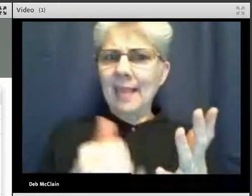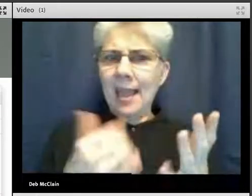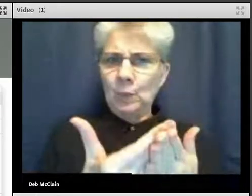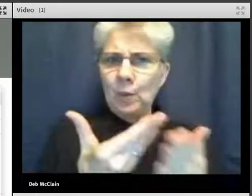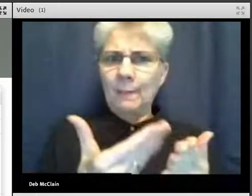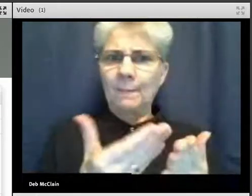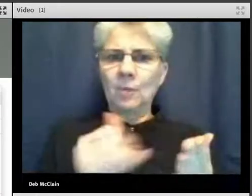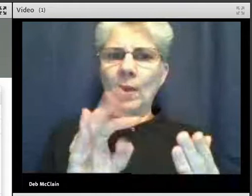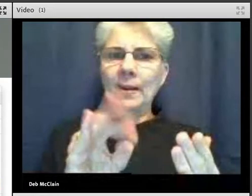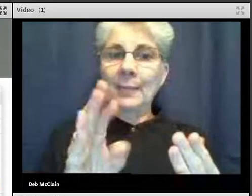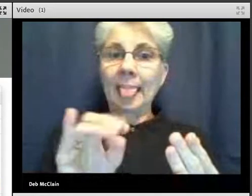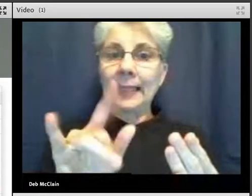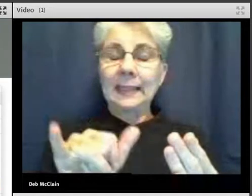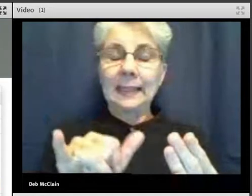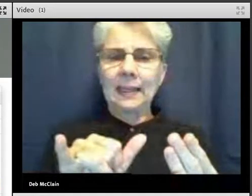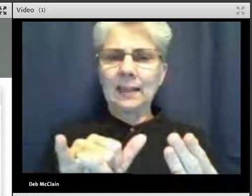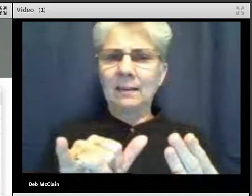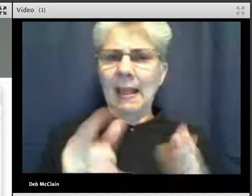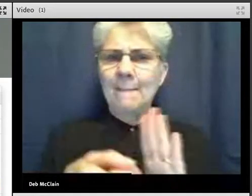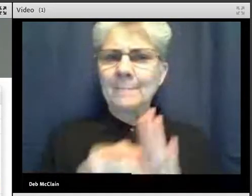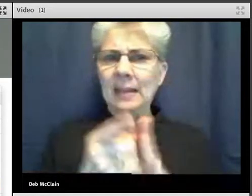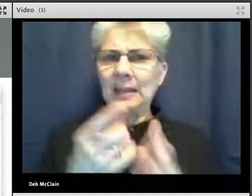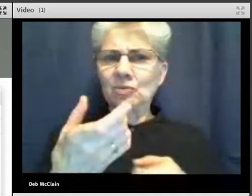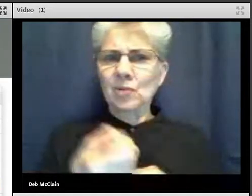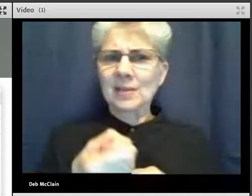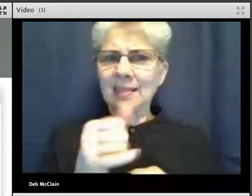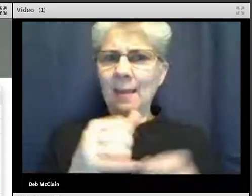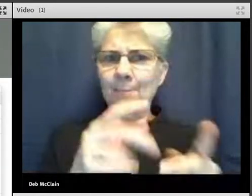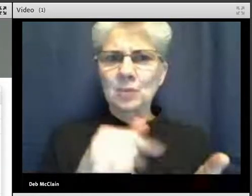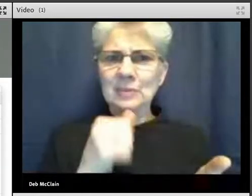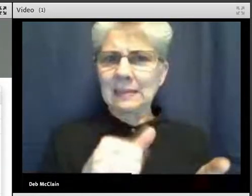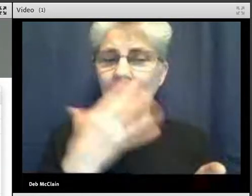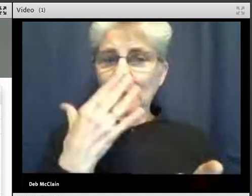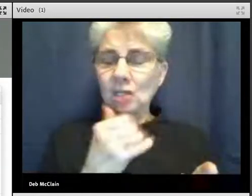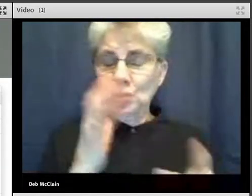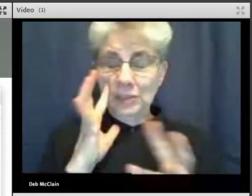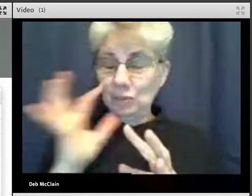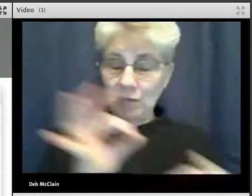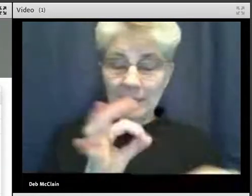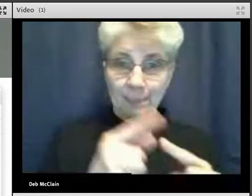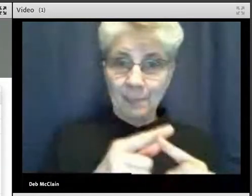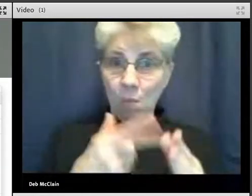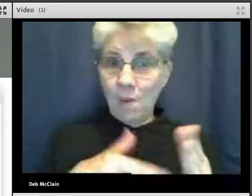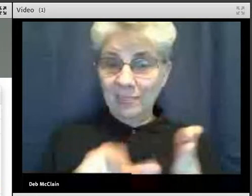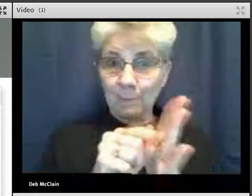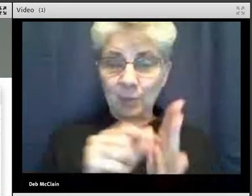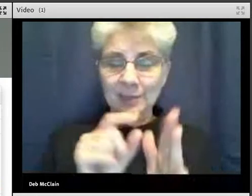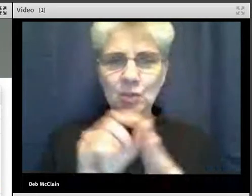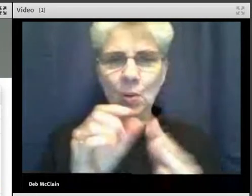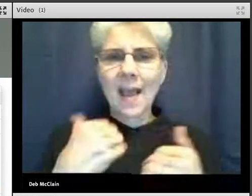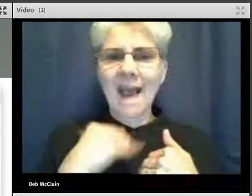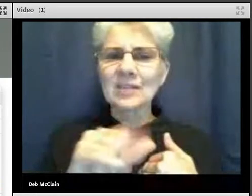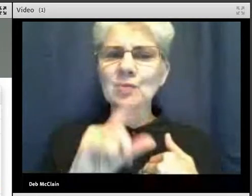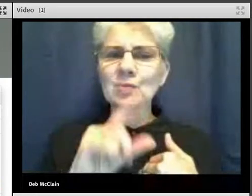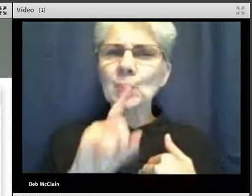that person's credibility is questioned right off the bat before you even read the content because you're so distracted by this stuff.